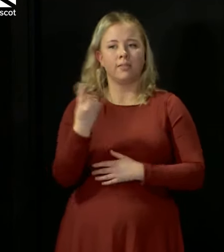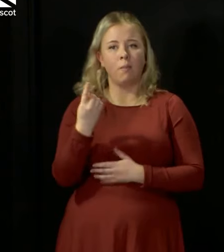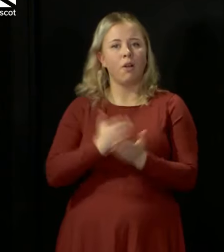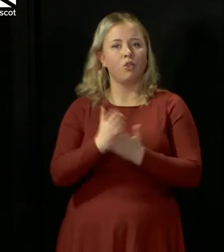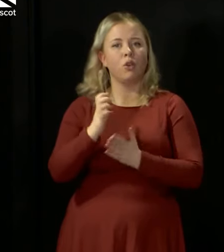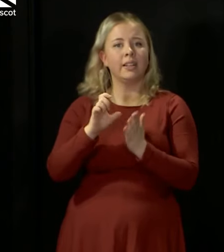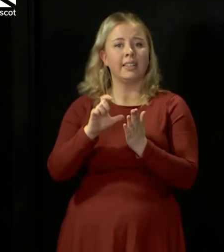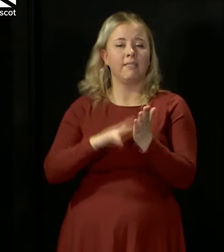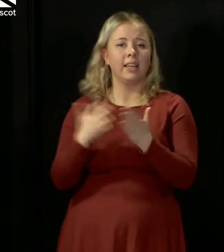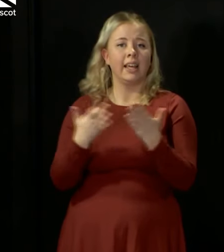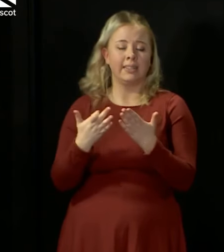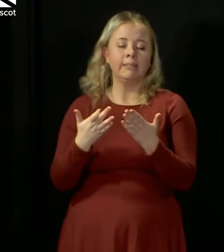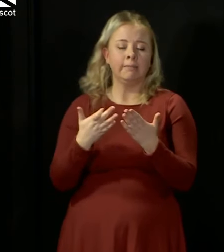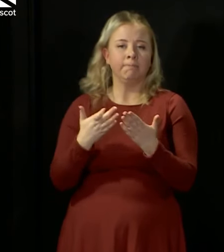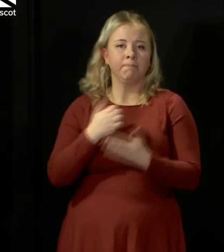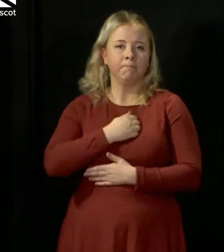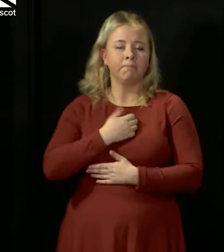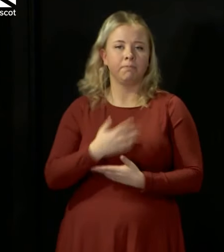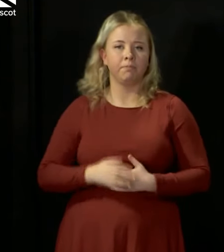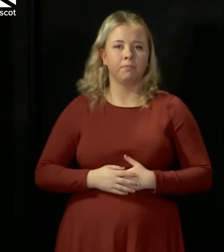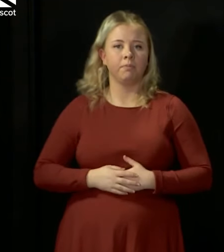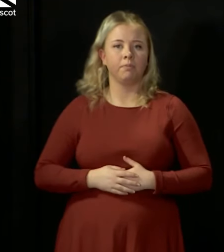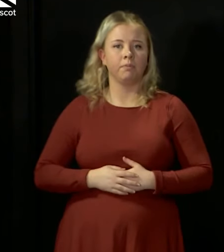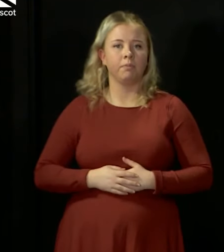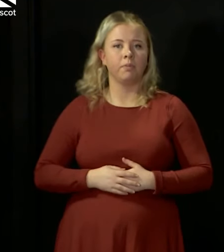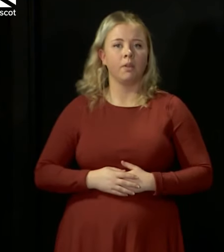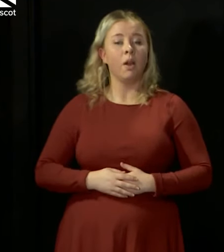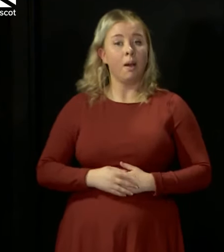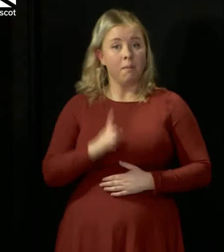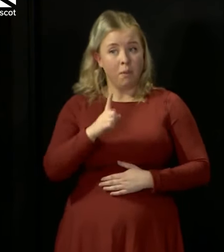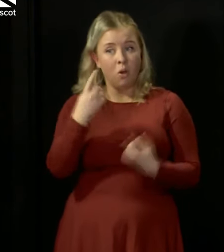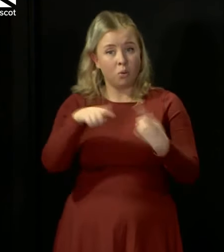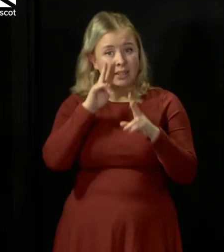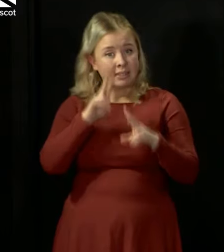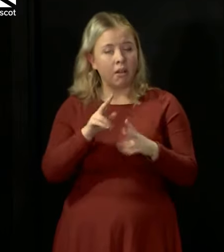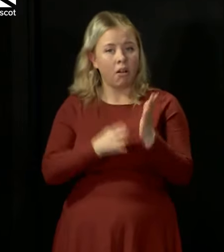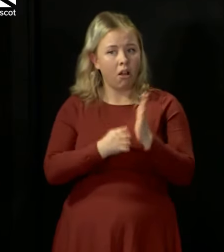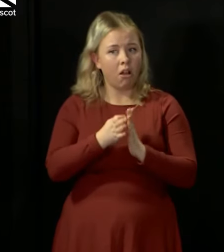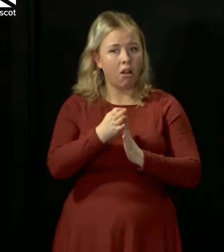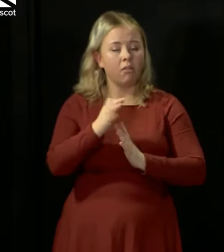one to this virus. But notwithstanding that, we are seeing signs of progress but that progress